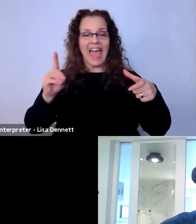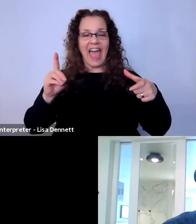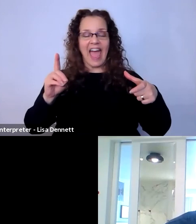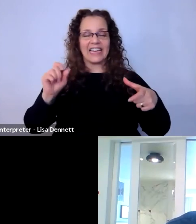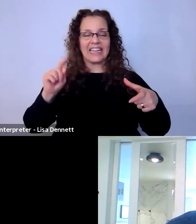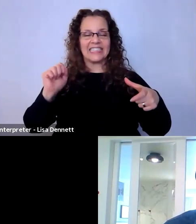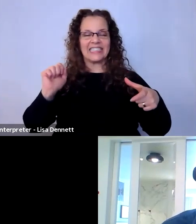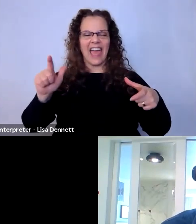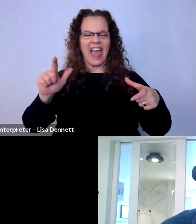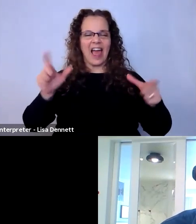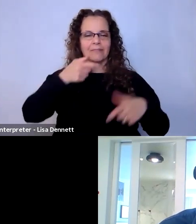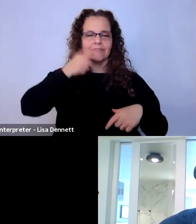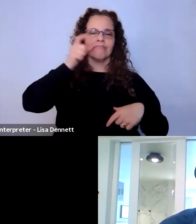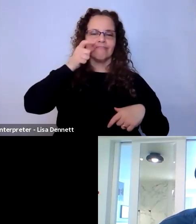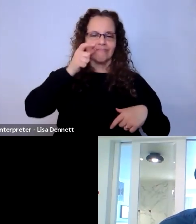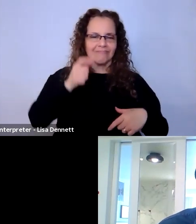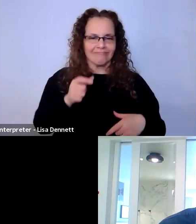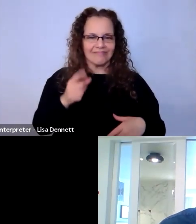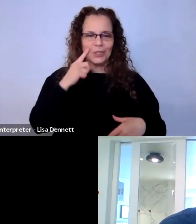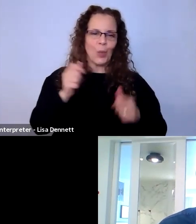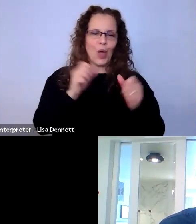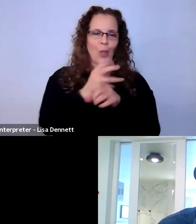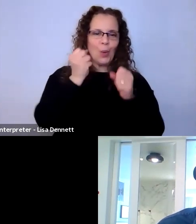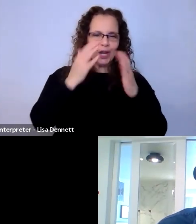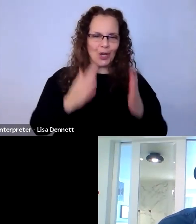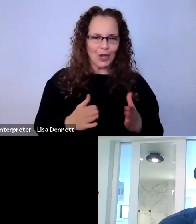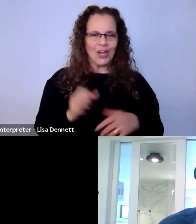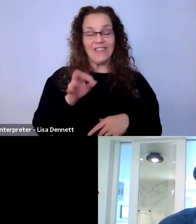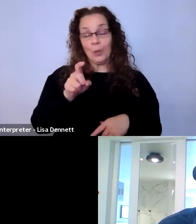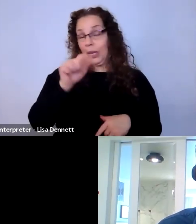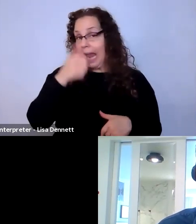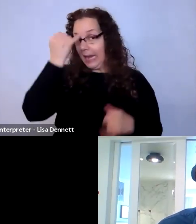In case you need any ideas and yeah so happy God happy.